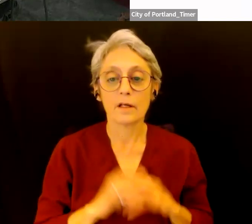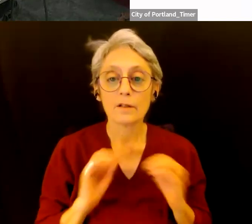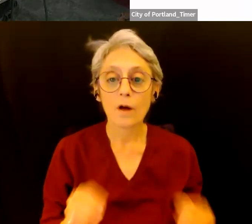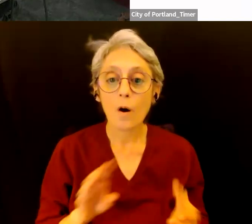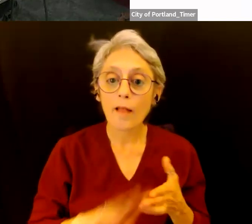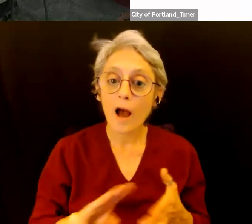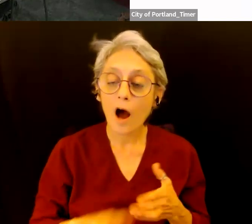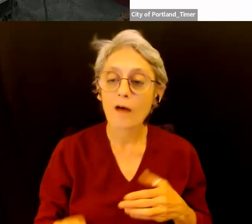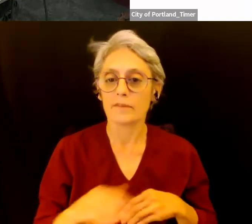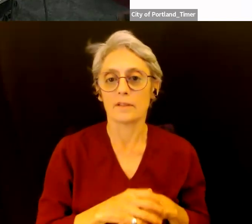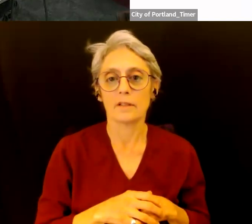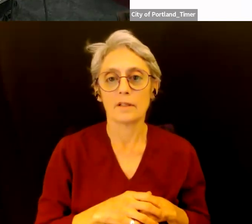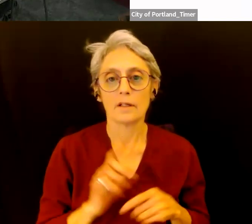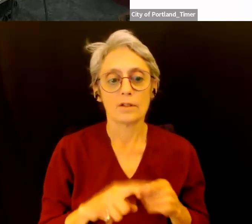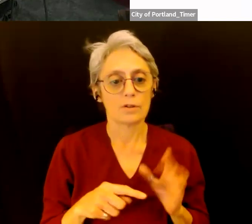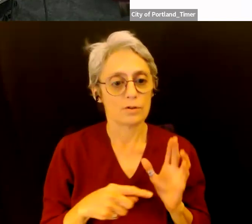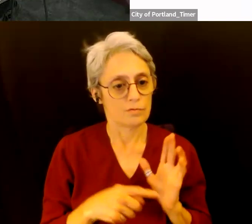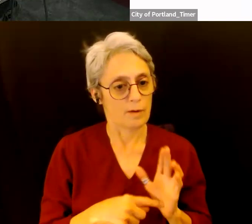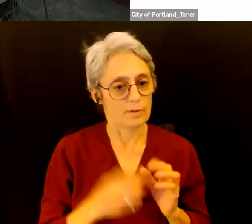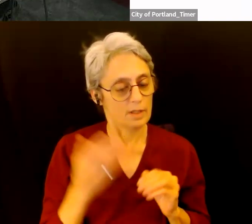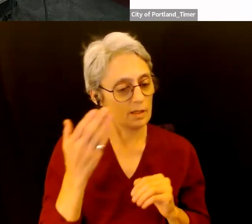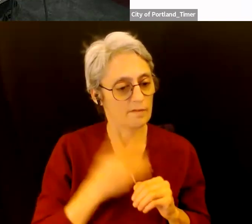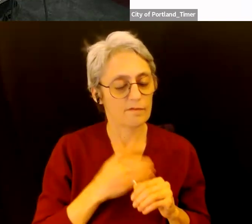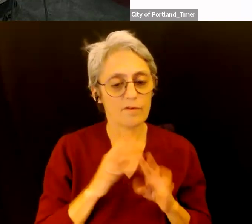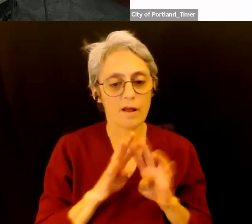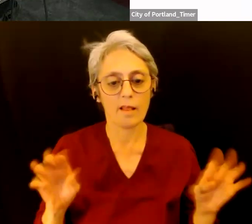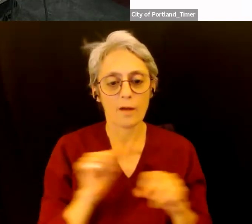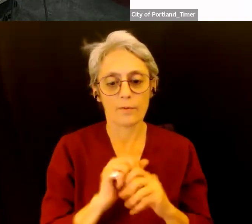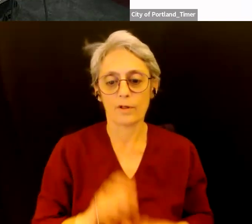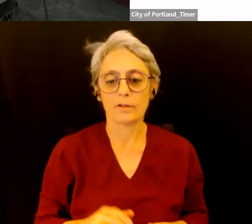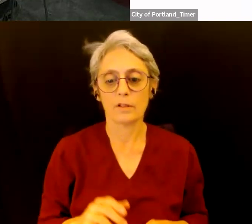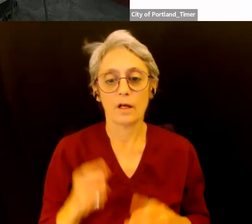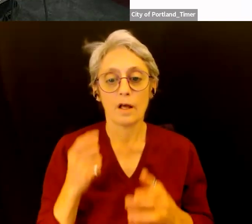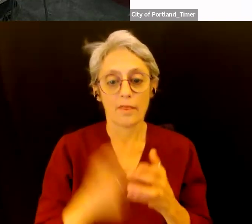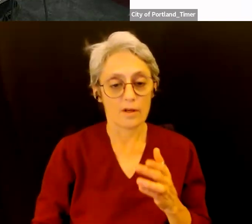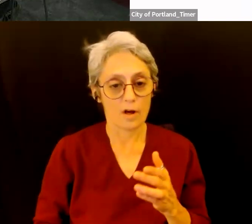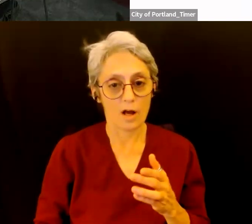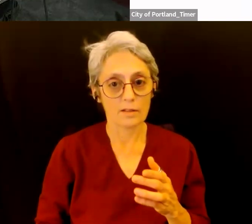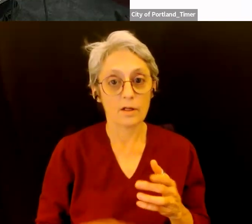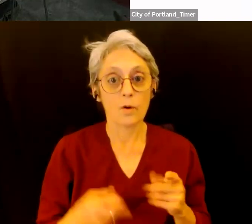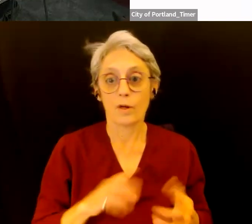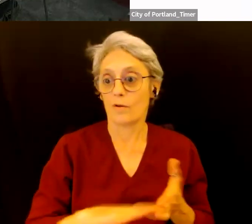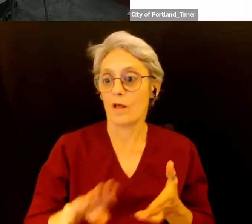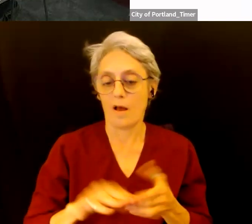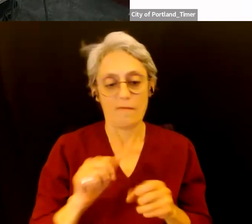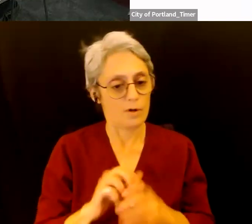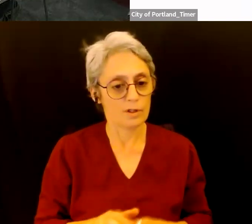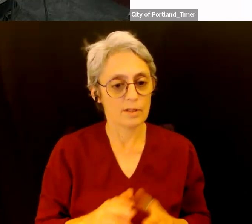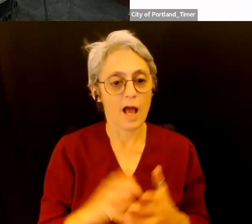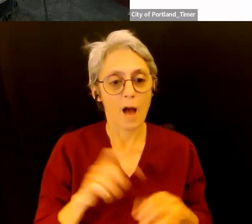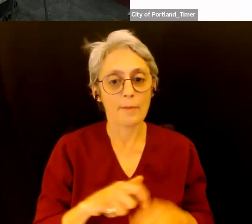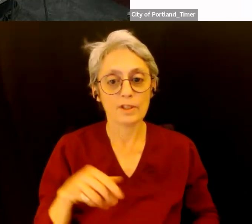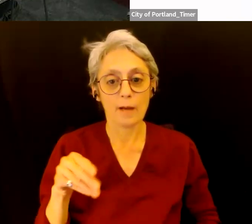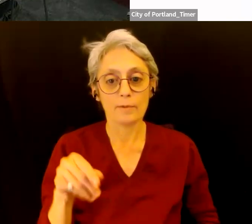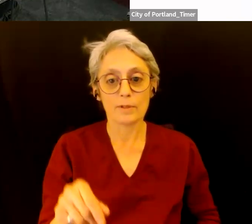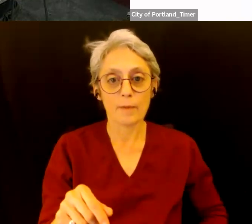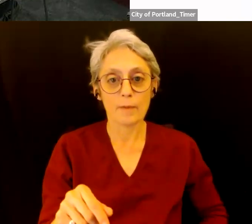To represented frontline workers. The cost when you lay off workers and the amount of time that you spend.